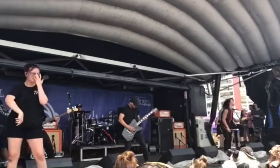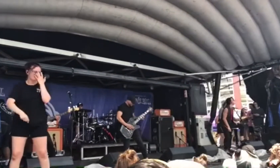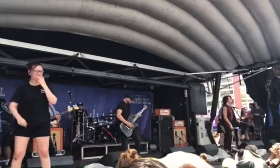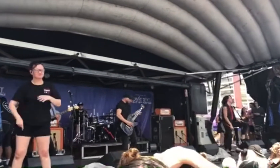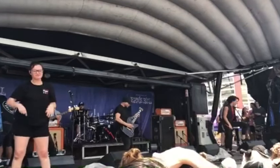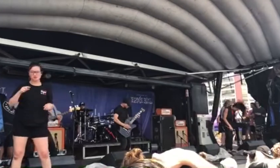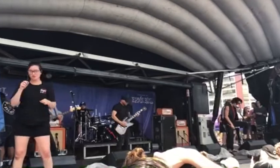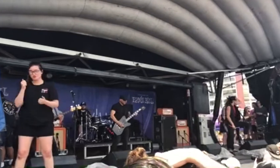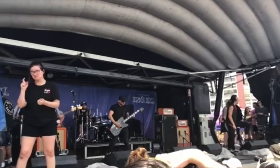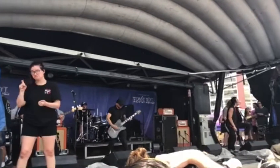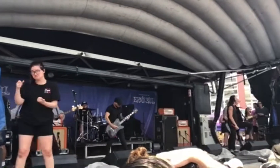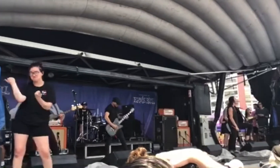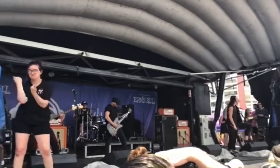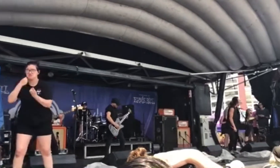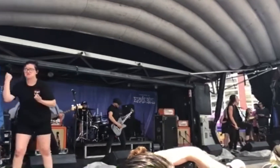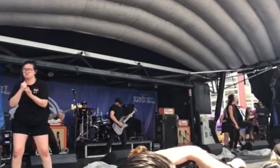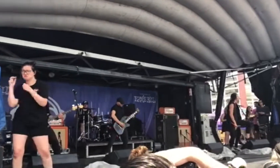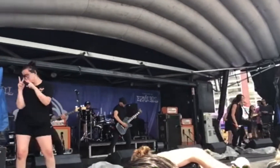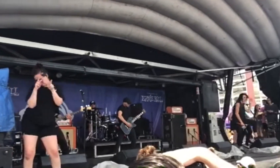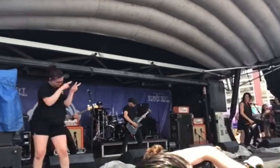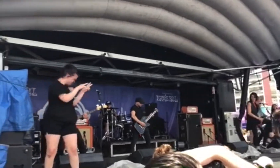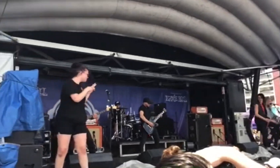But I was blind when looking out for you